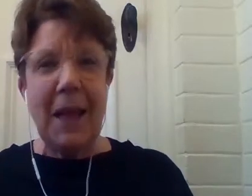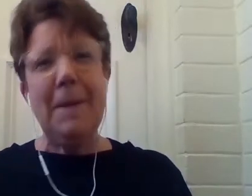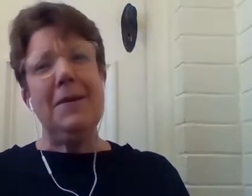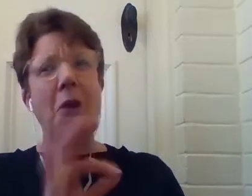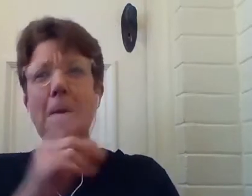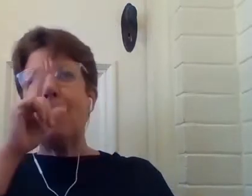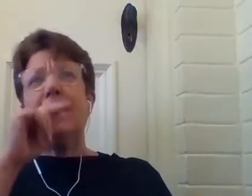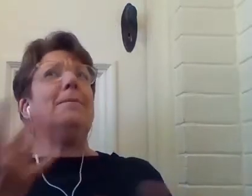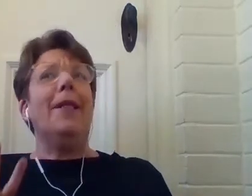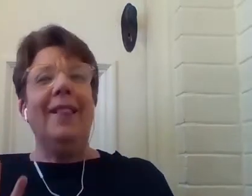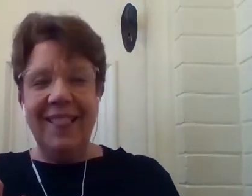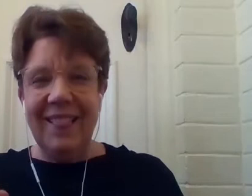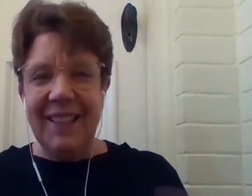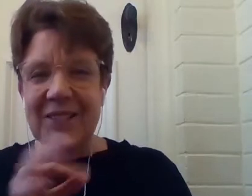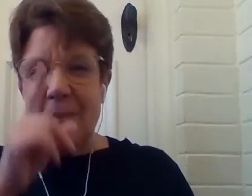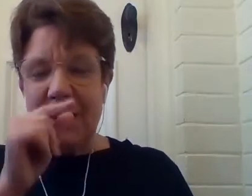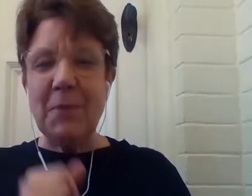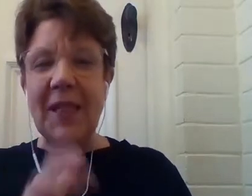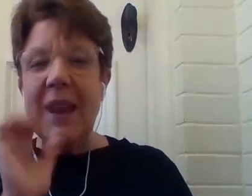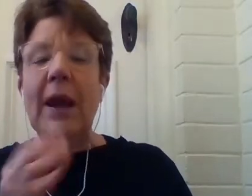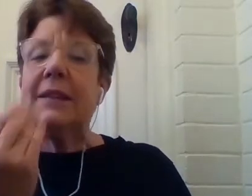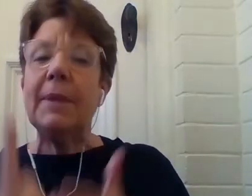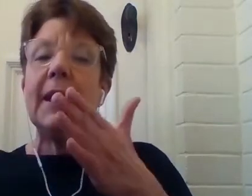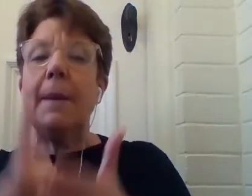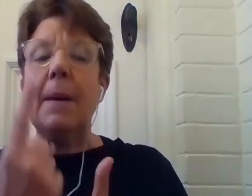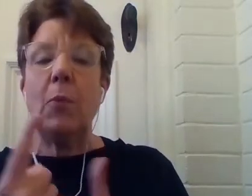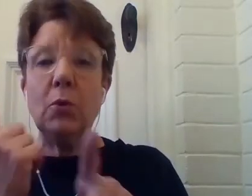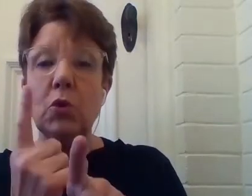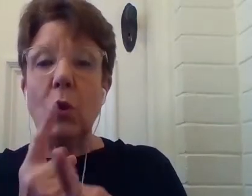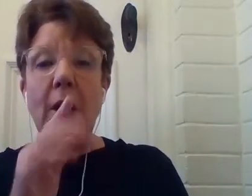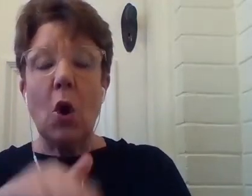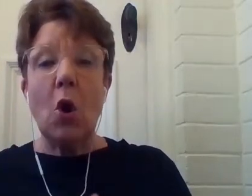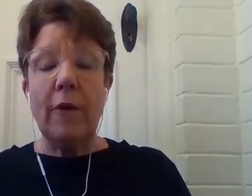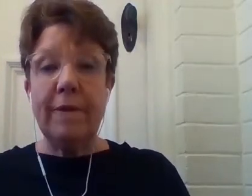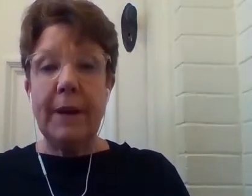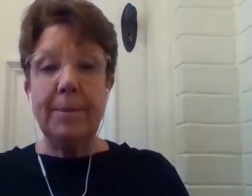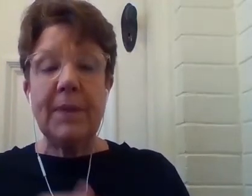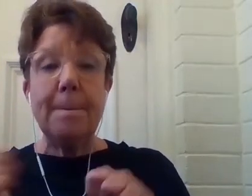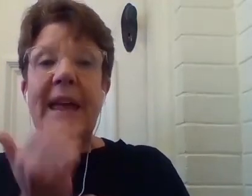Something that came up when you were talking about making sure we